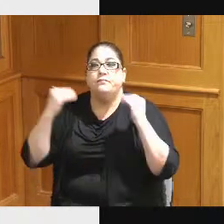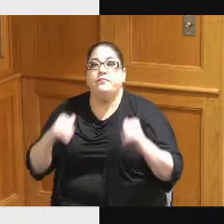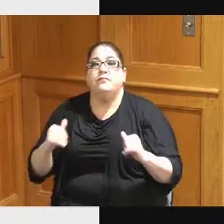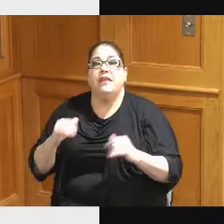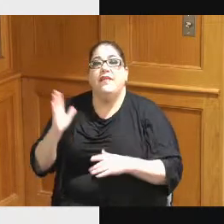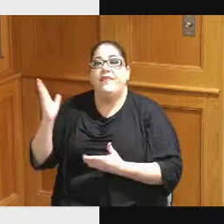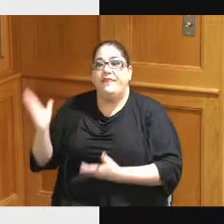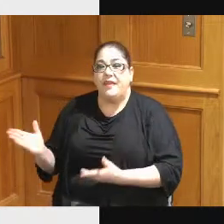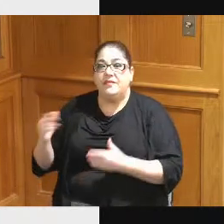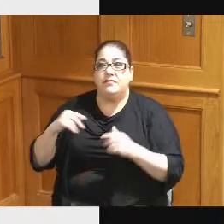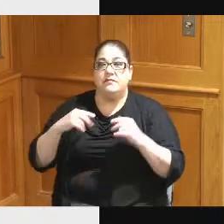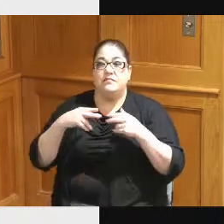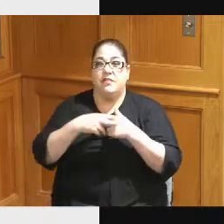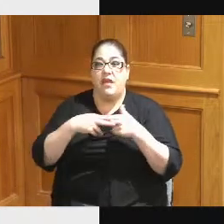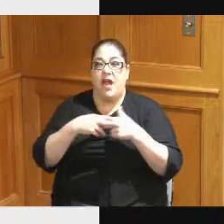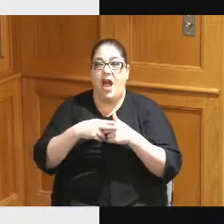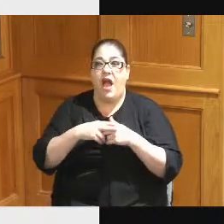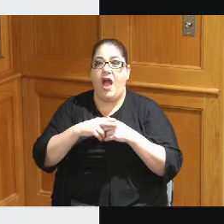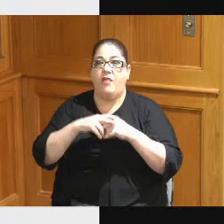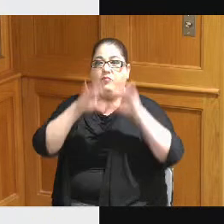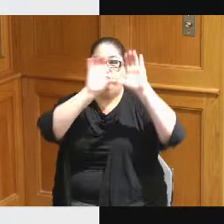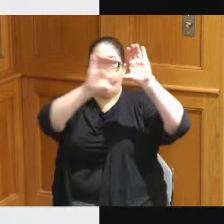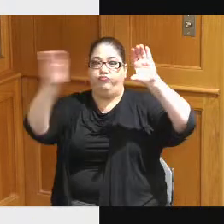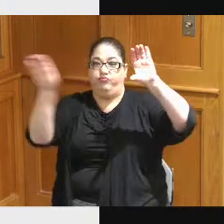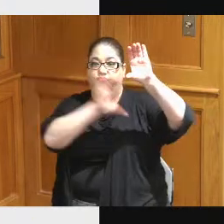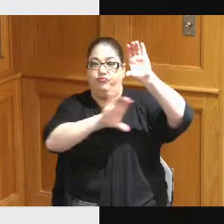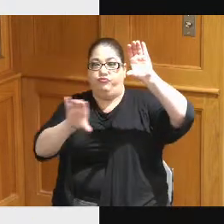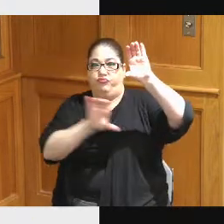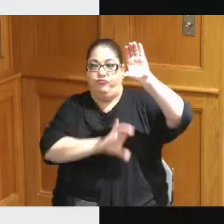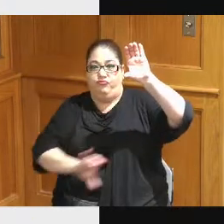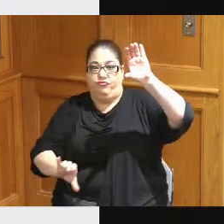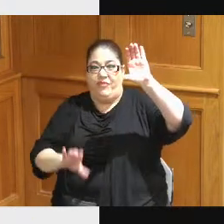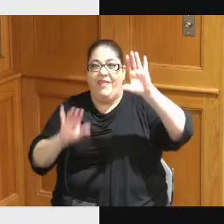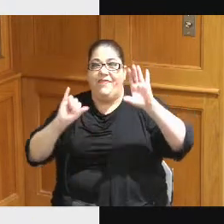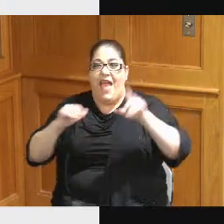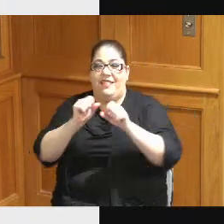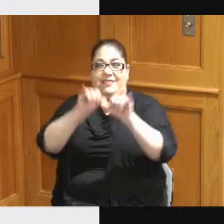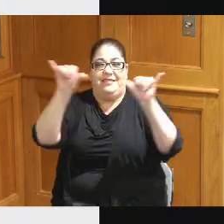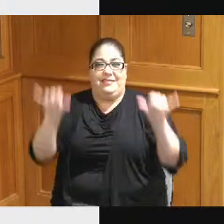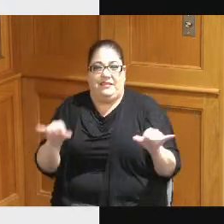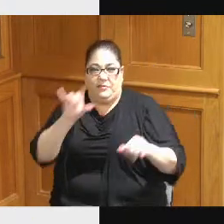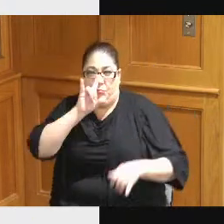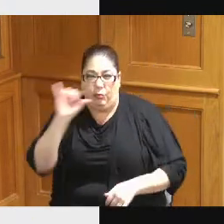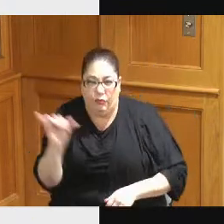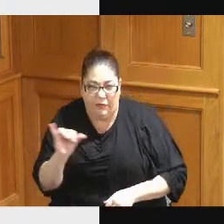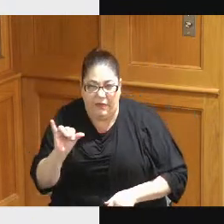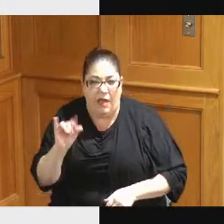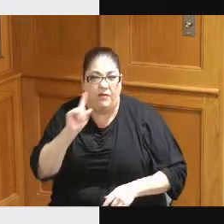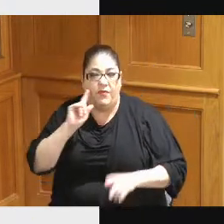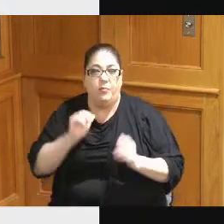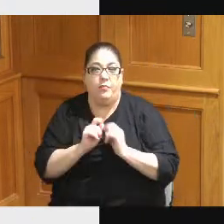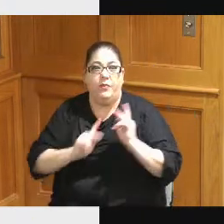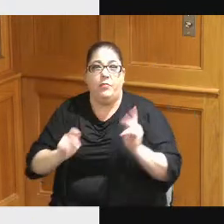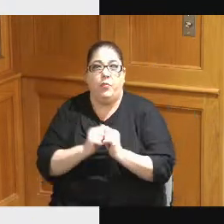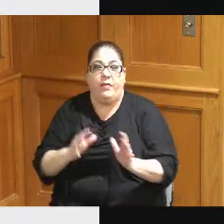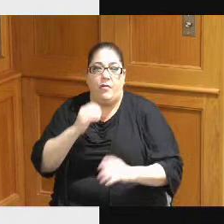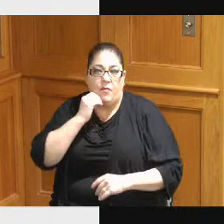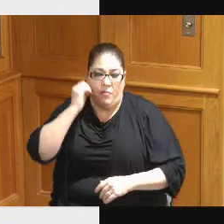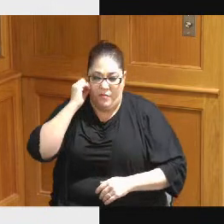sort of a visual of the system which we oversee just so you know sort of what I'm talking about